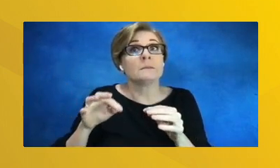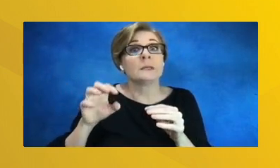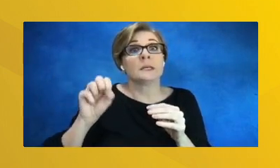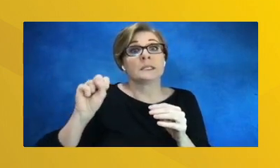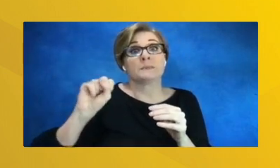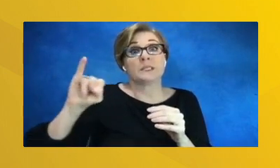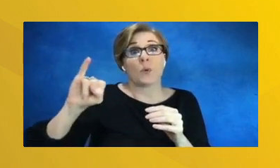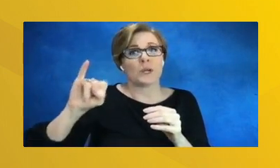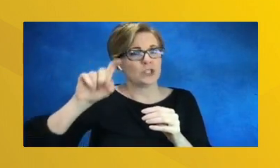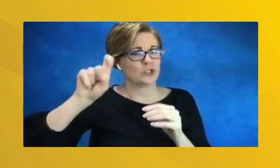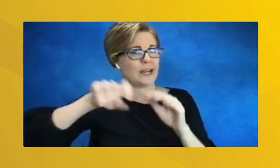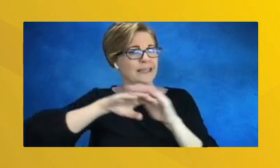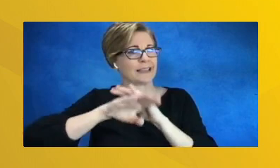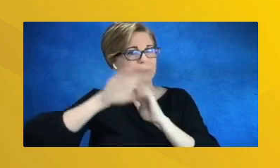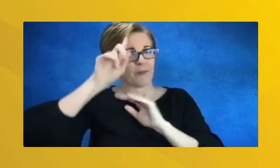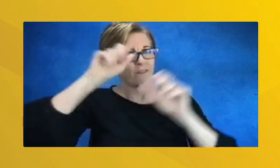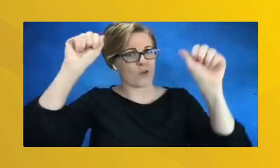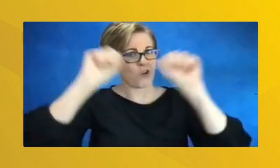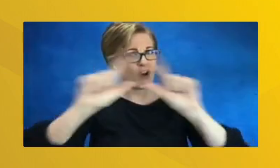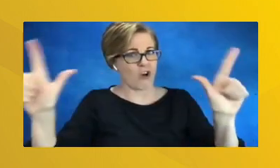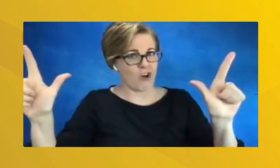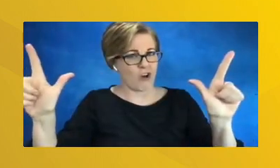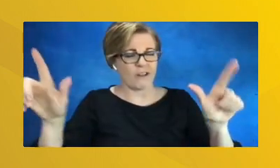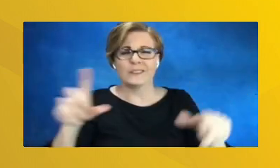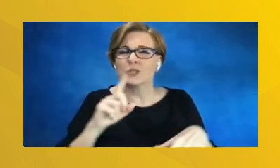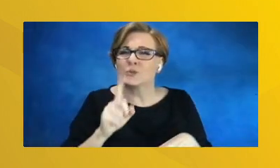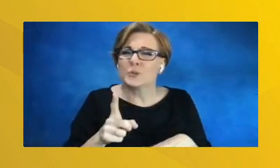And that is so true. The Smithsonian is for everyone.